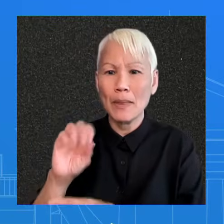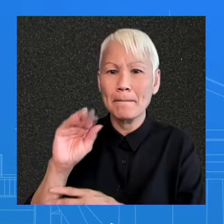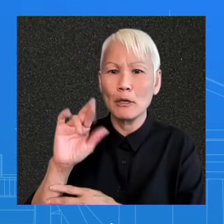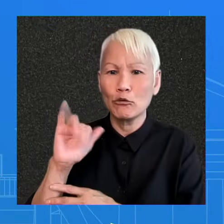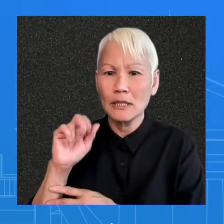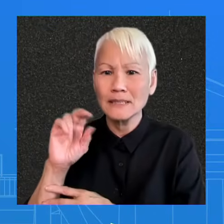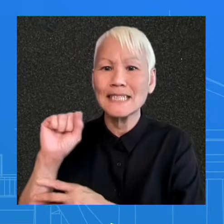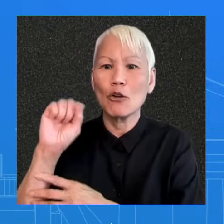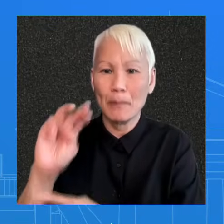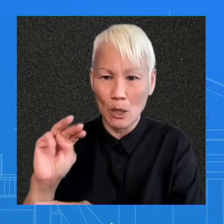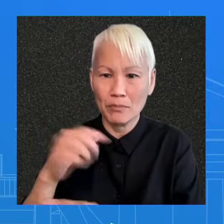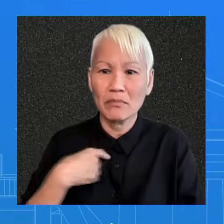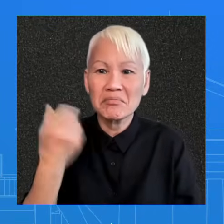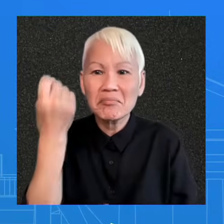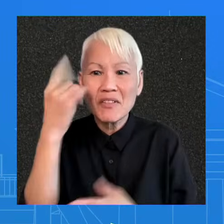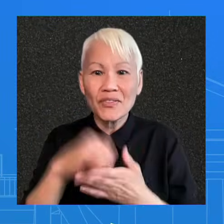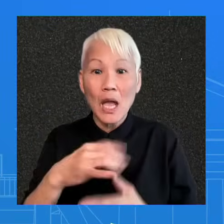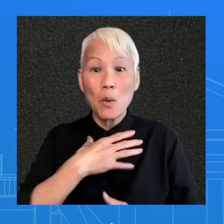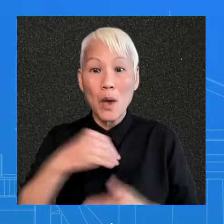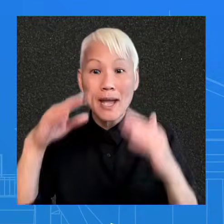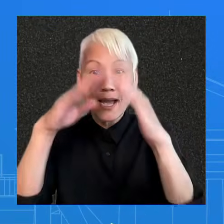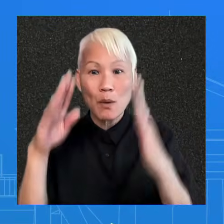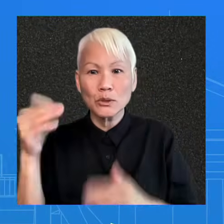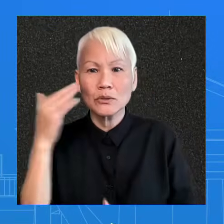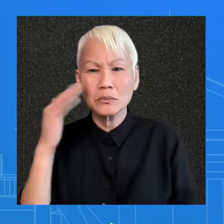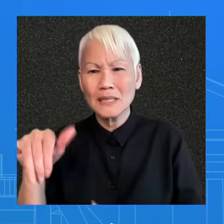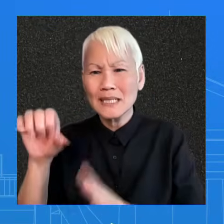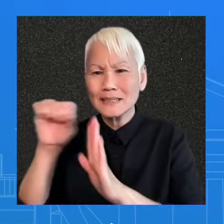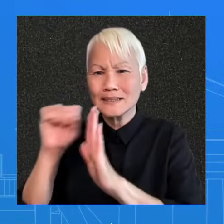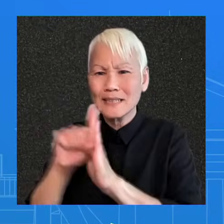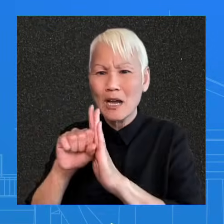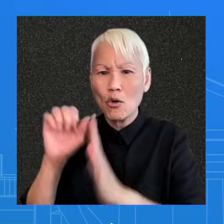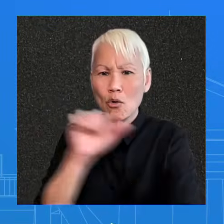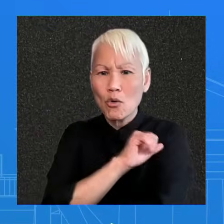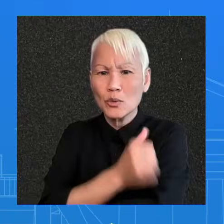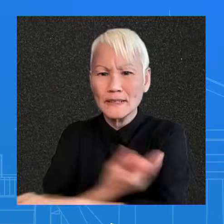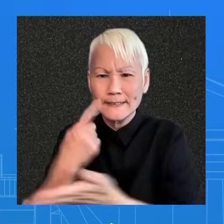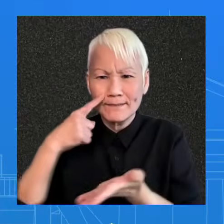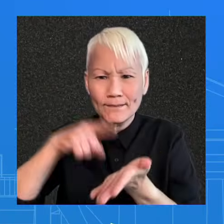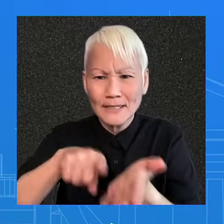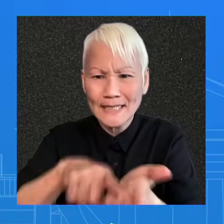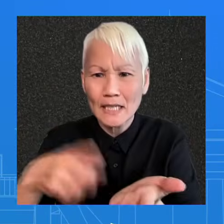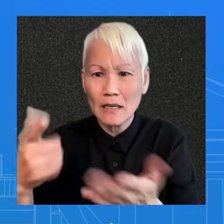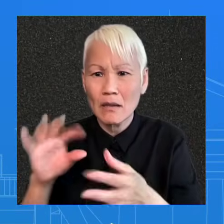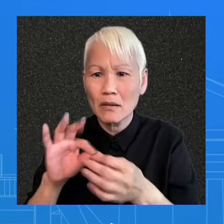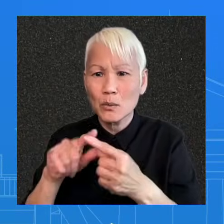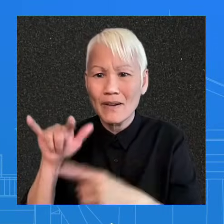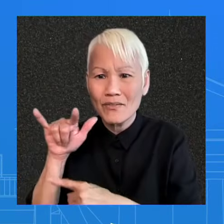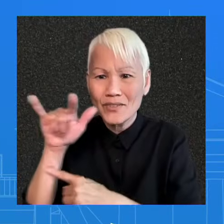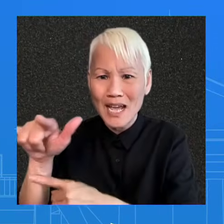where that flight originated and who --or, rather, who paid for the flight to go, whether there was some involvement by Florida.